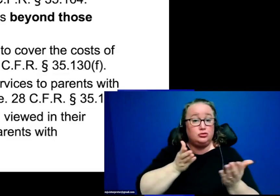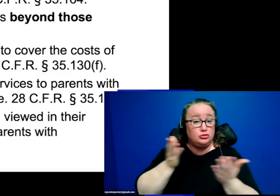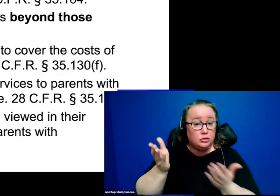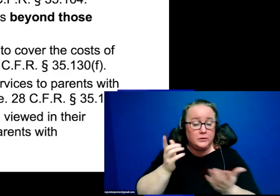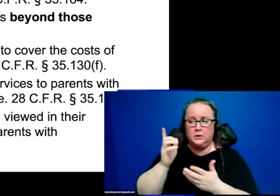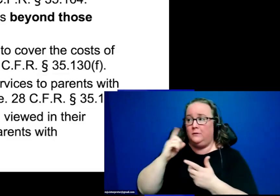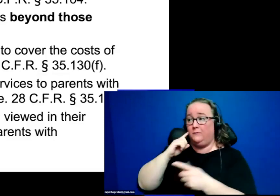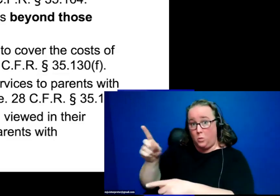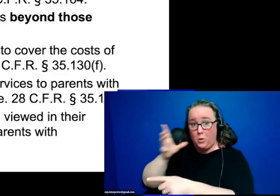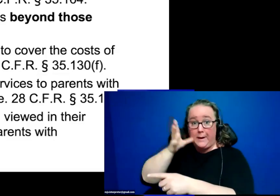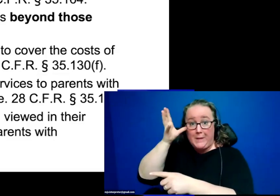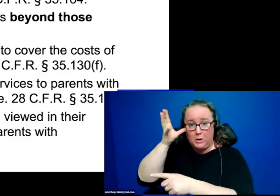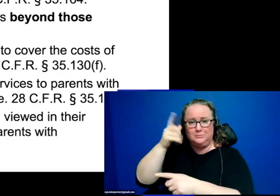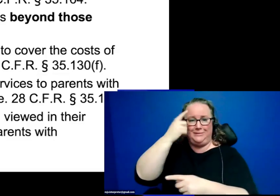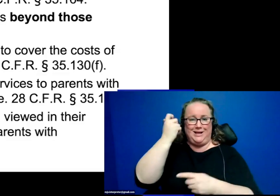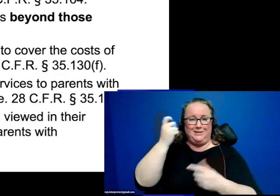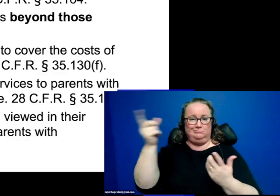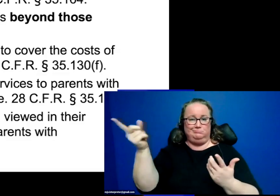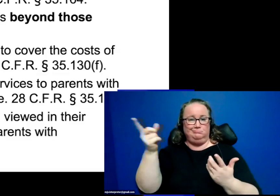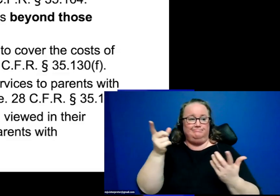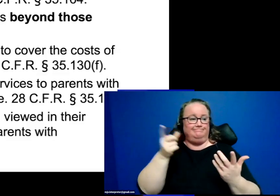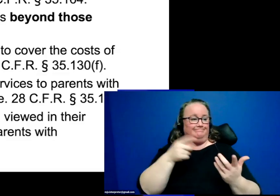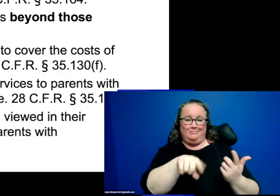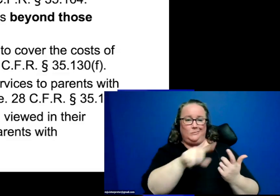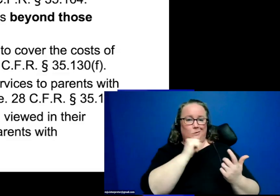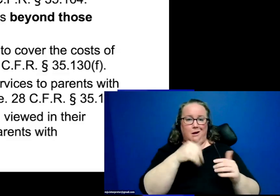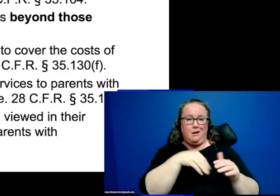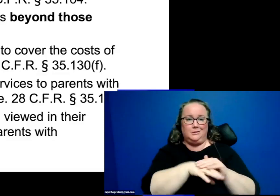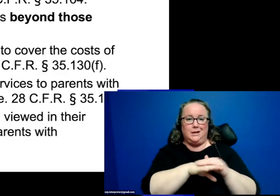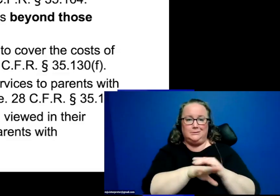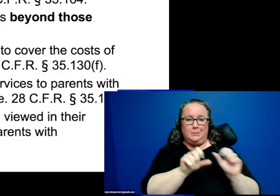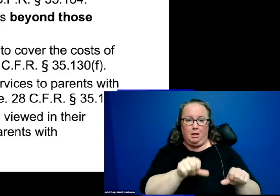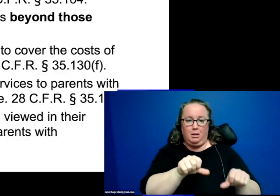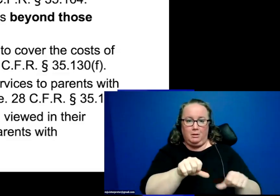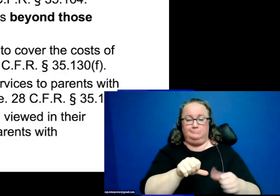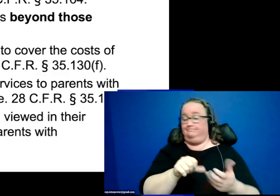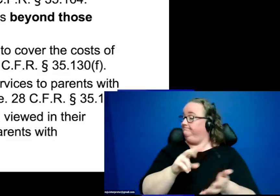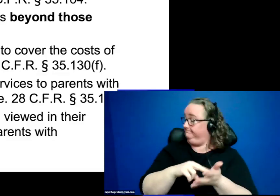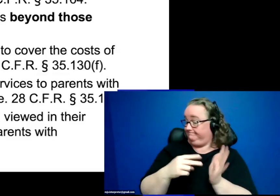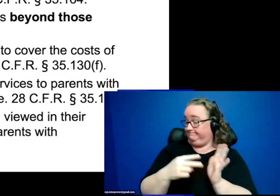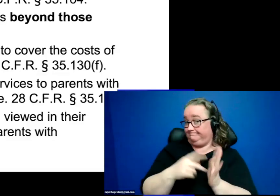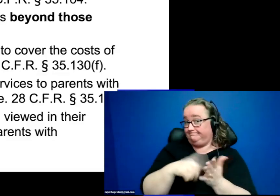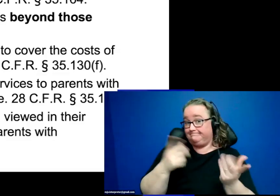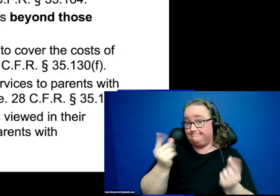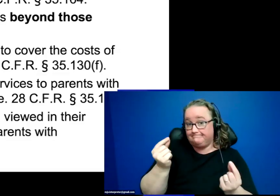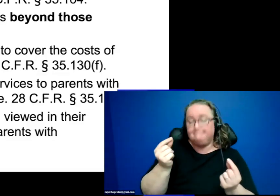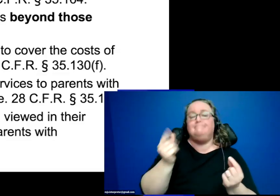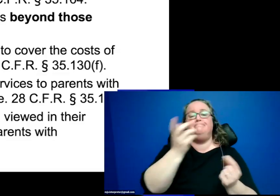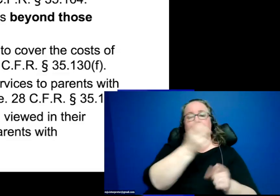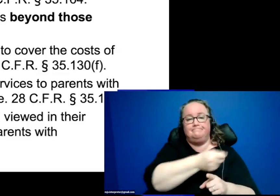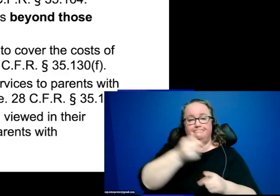simply because their facilities are inaccessible. What that means is that they would need to relocate anything that is